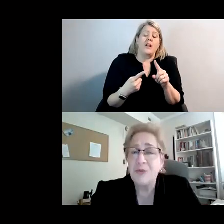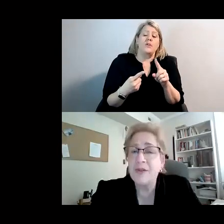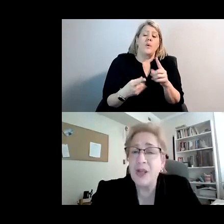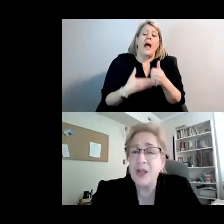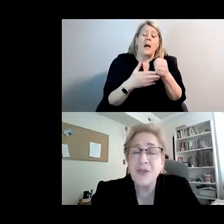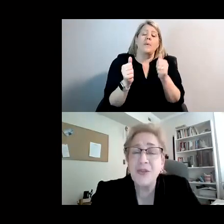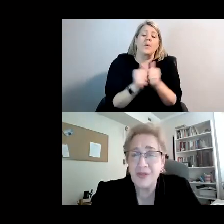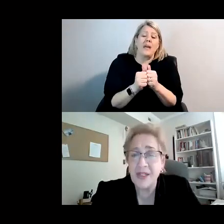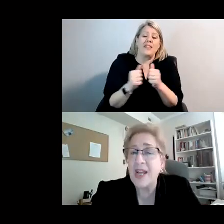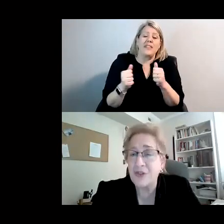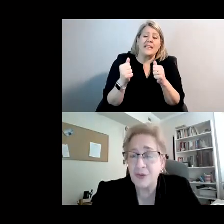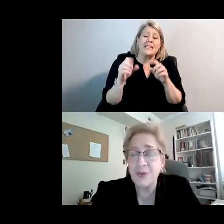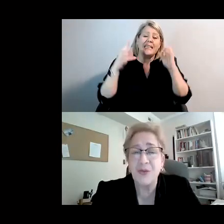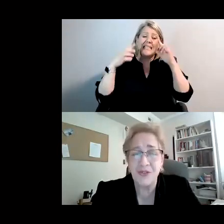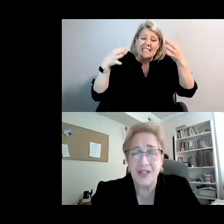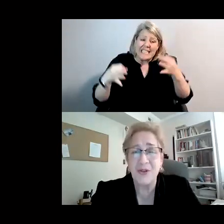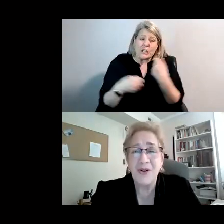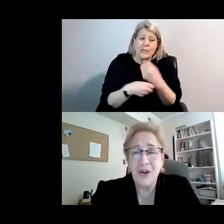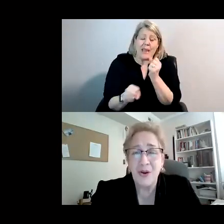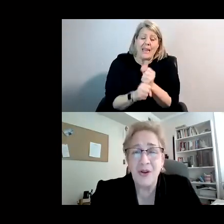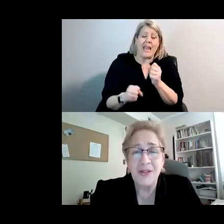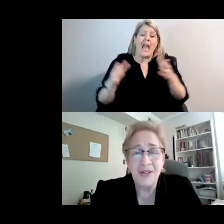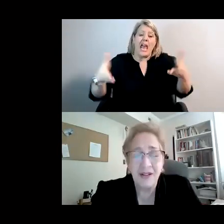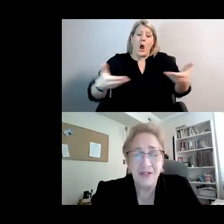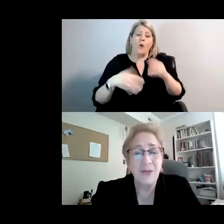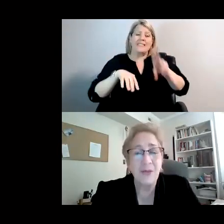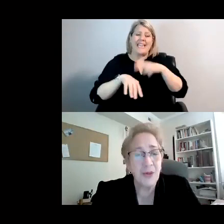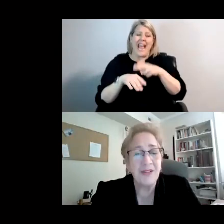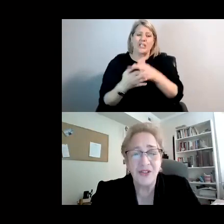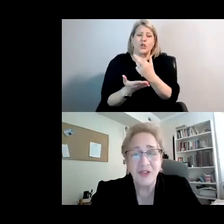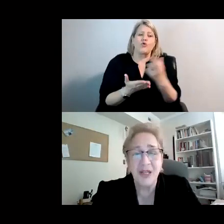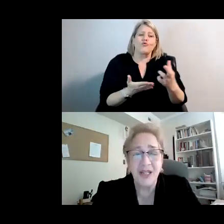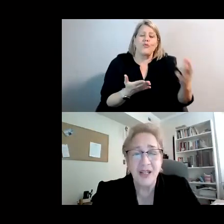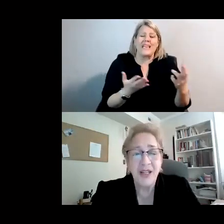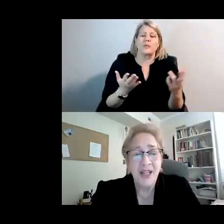and really host of the National Resource Center on supported decision-making.